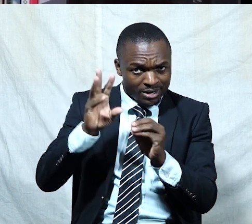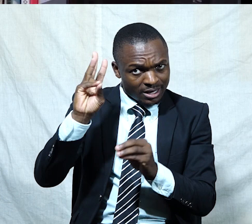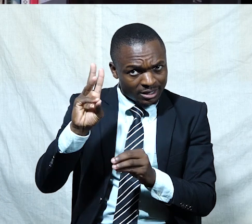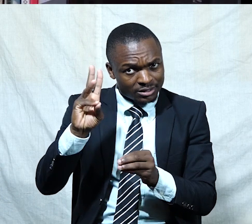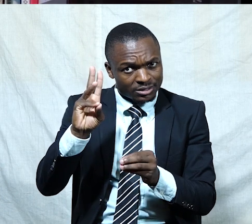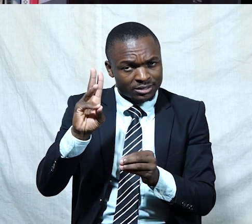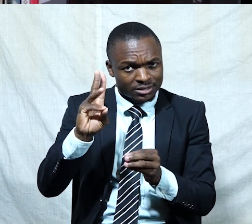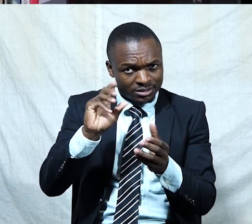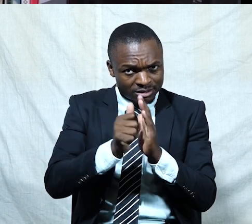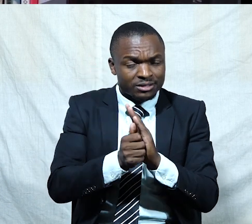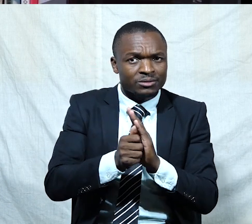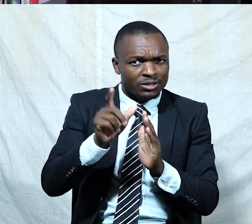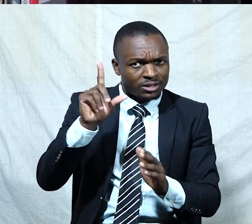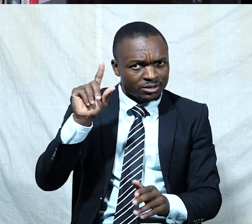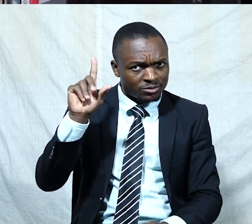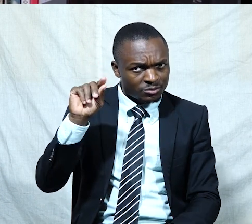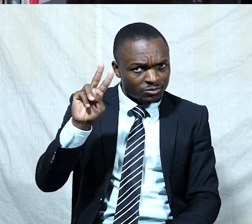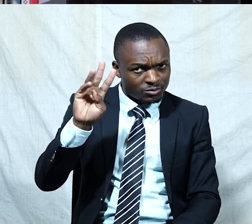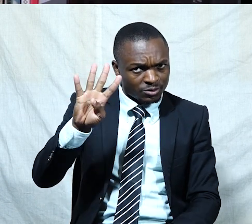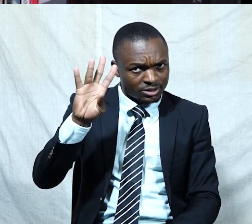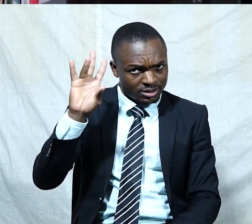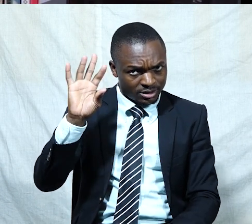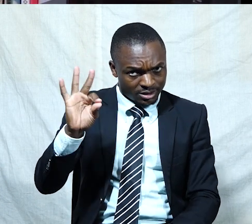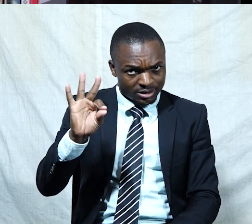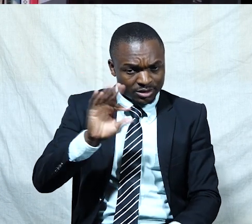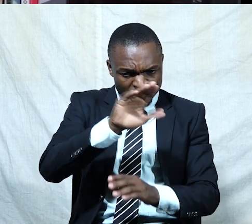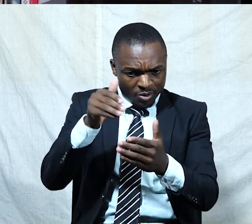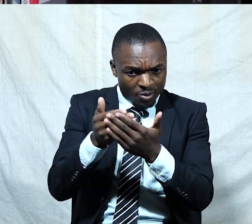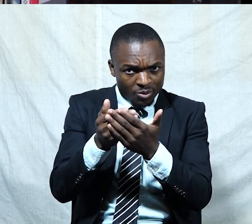Article 49 of the act says all TV stations